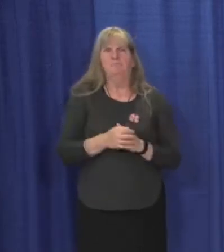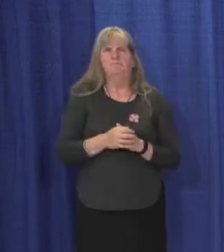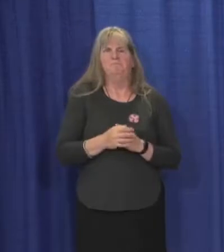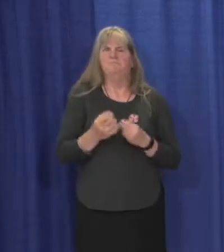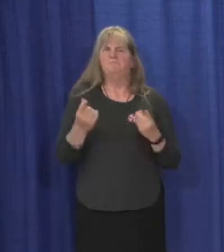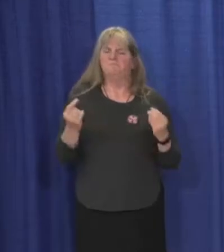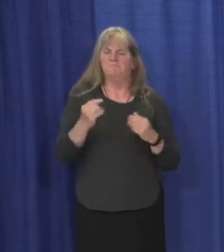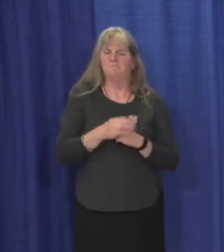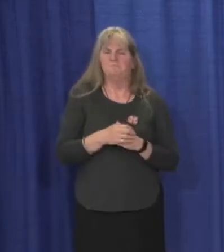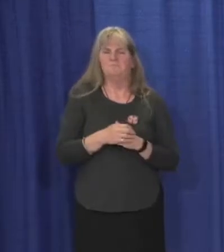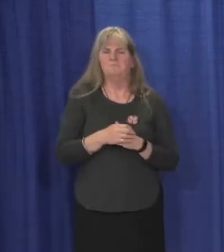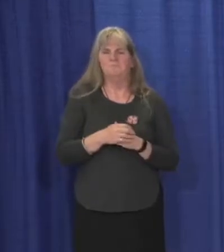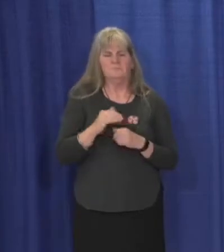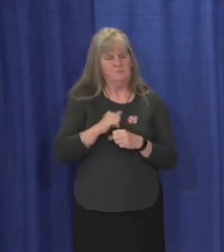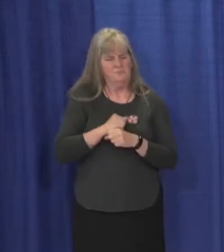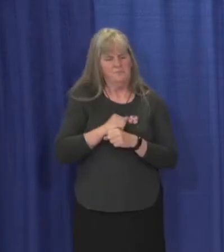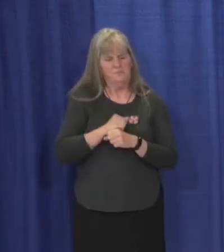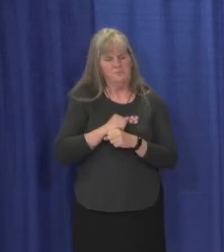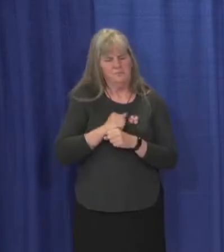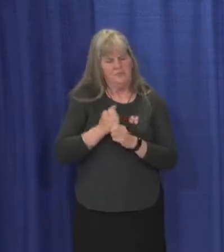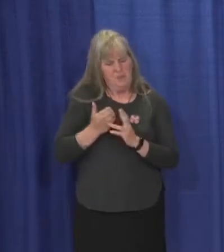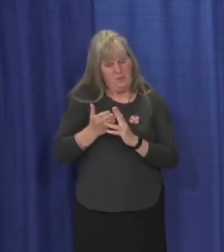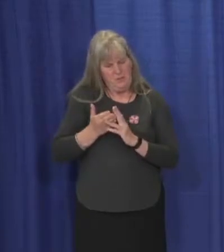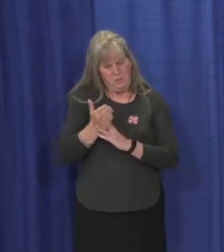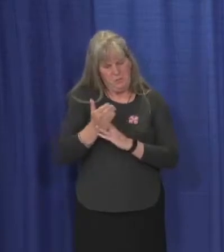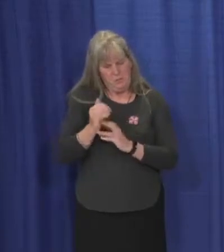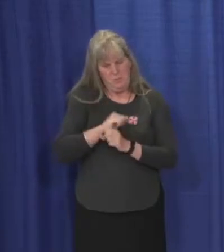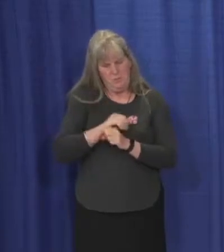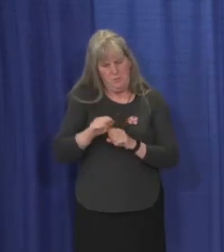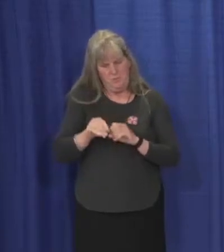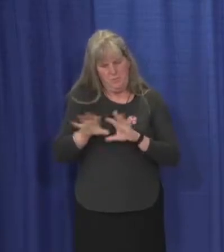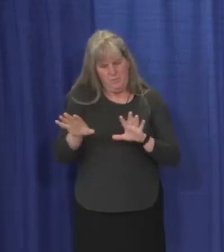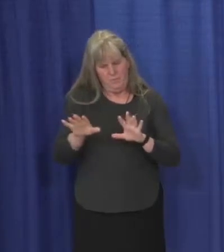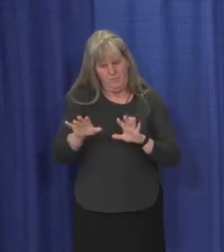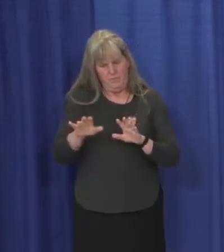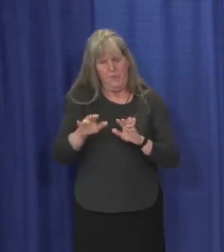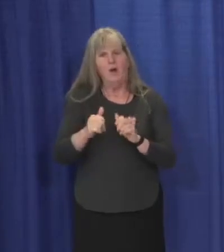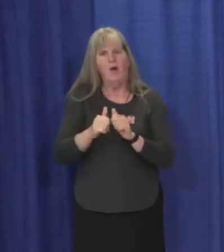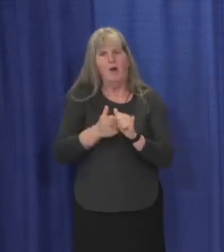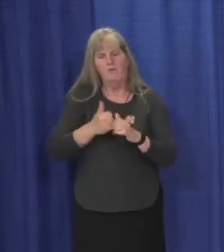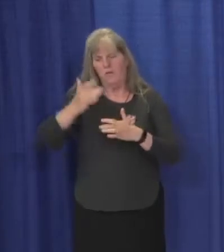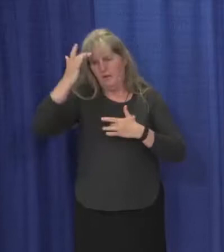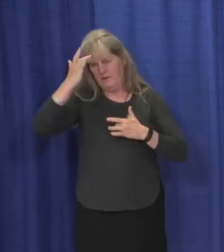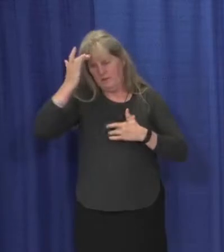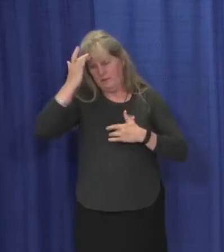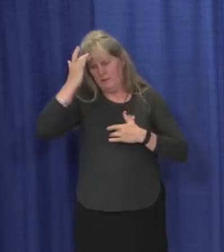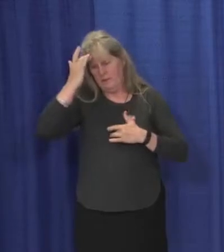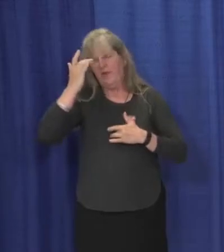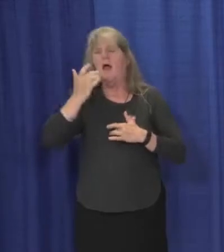Of course our focus is on getting through this outbreak and preventing further illness,